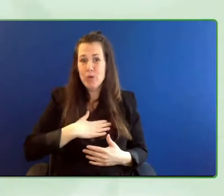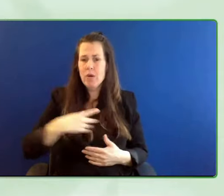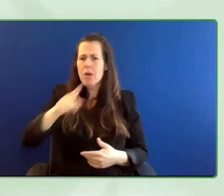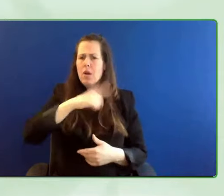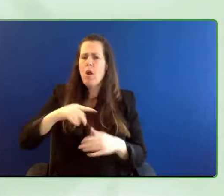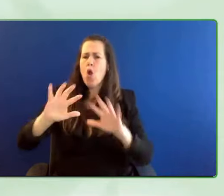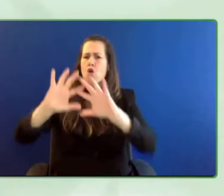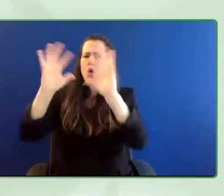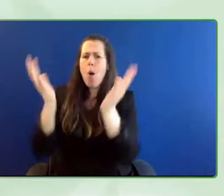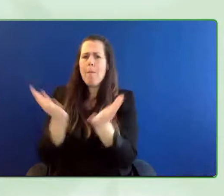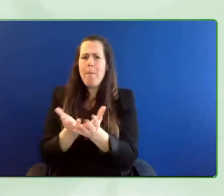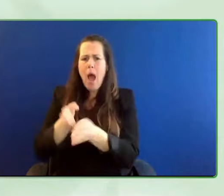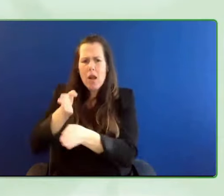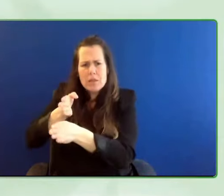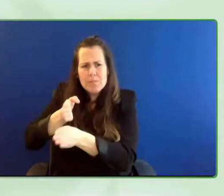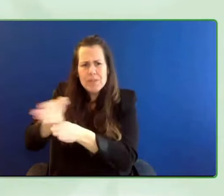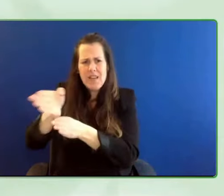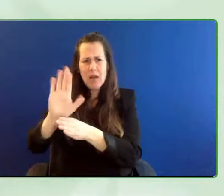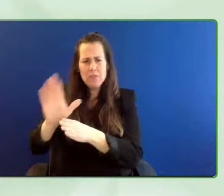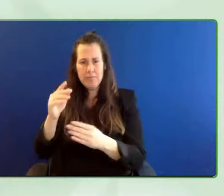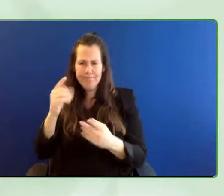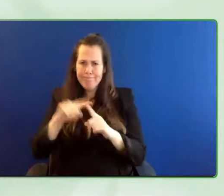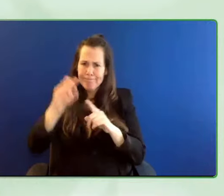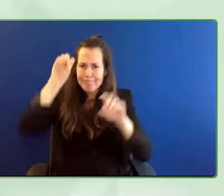the issues of ageing and caregiving.